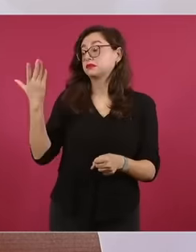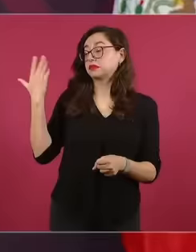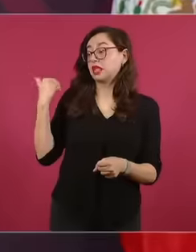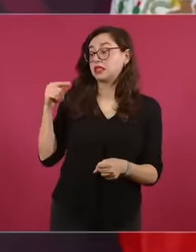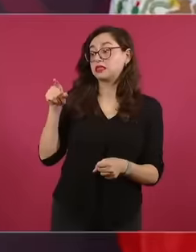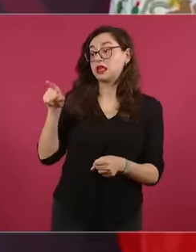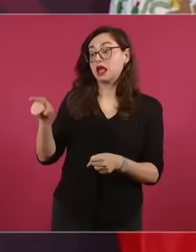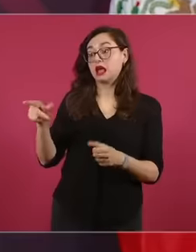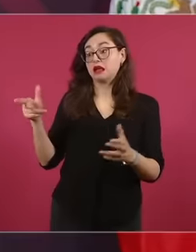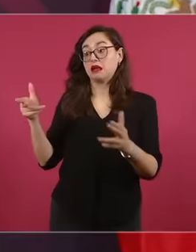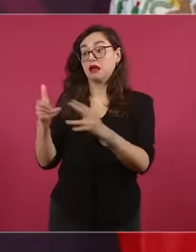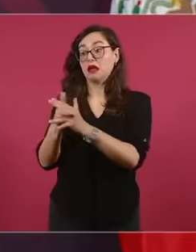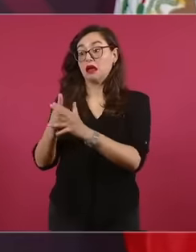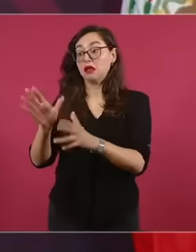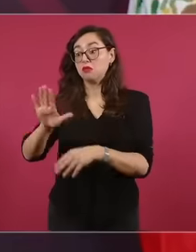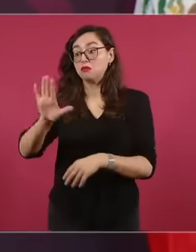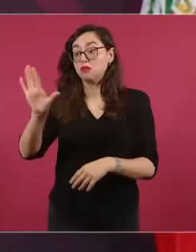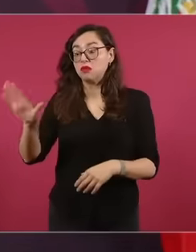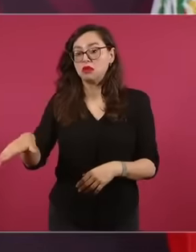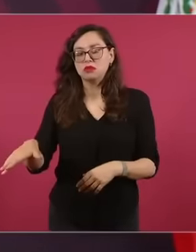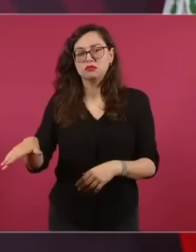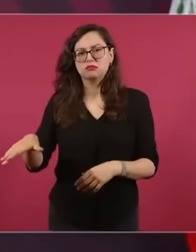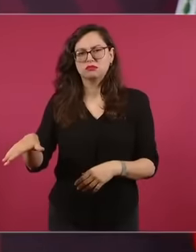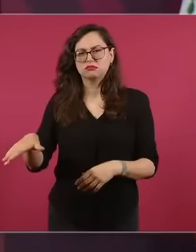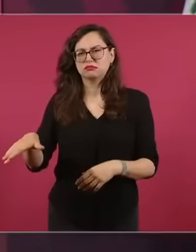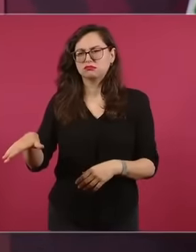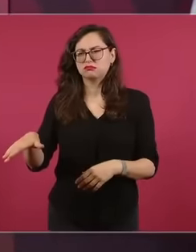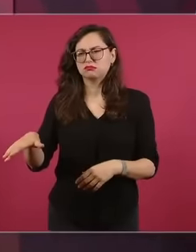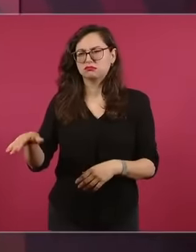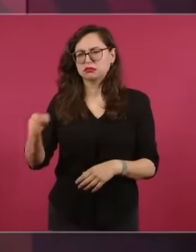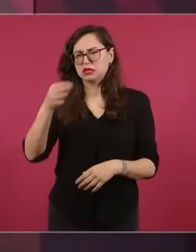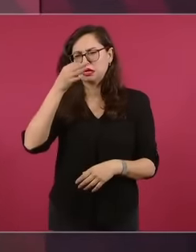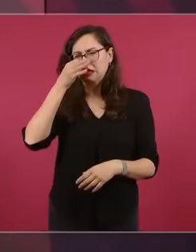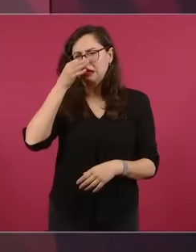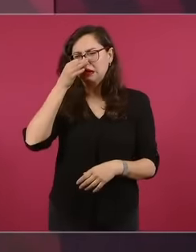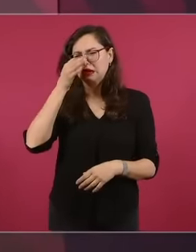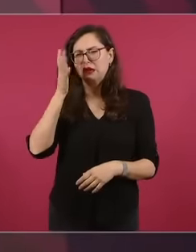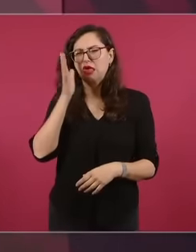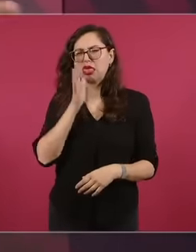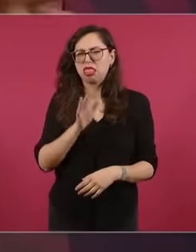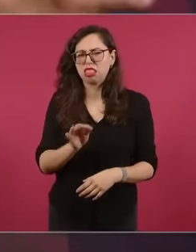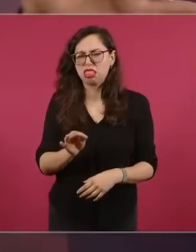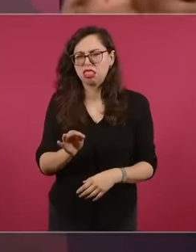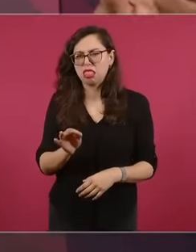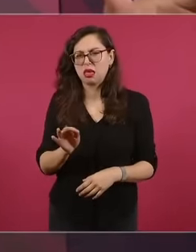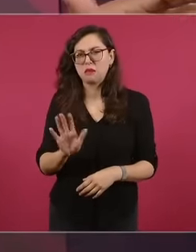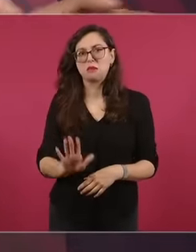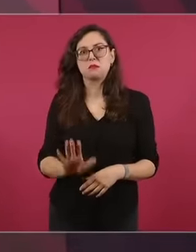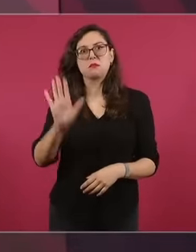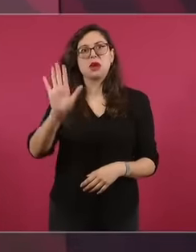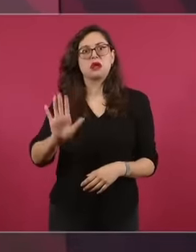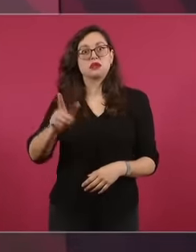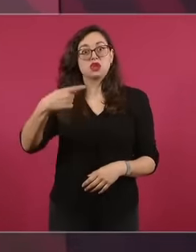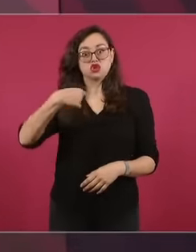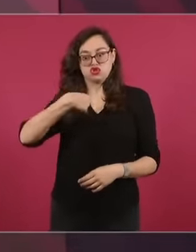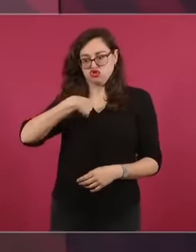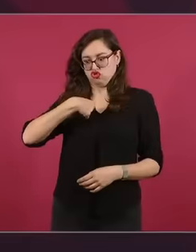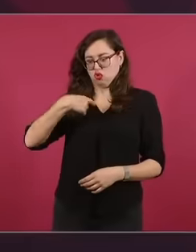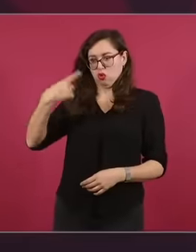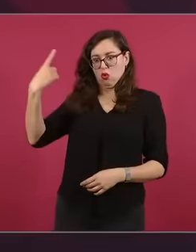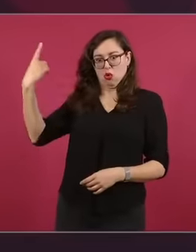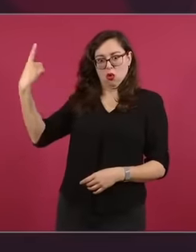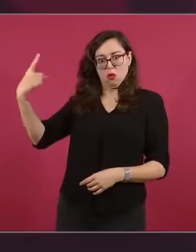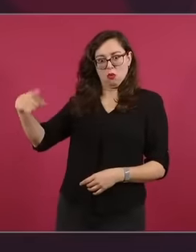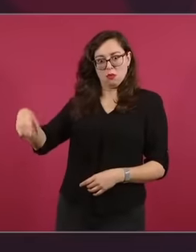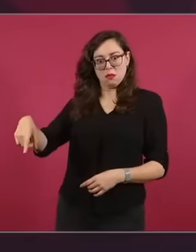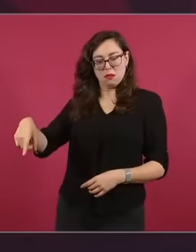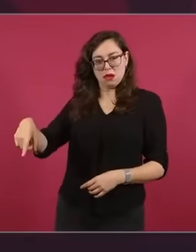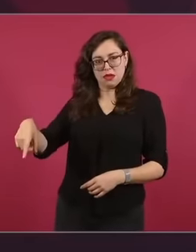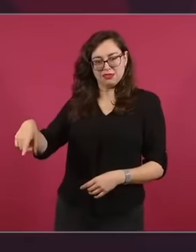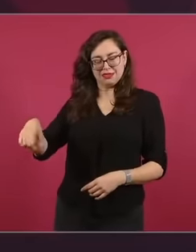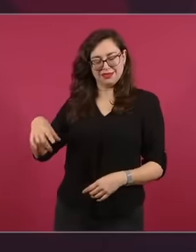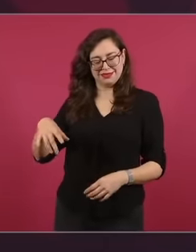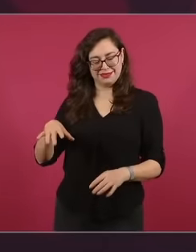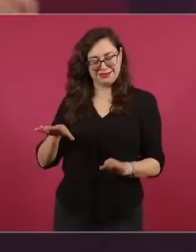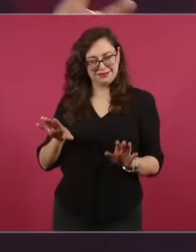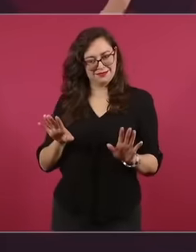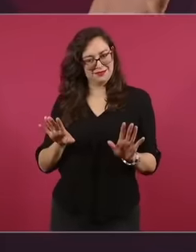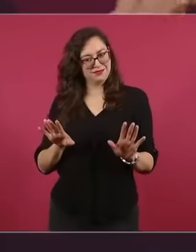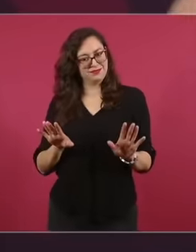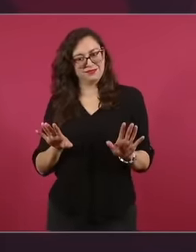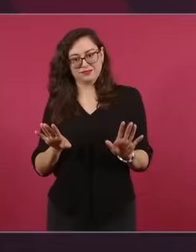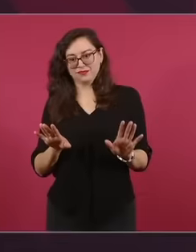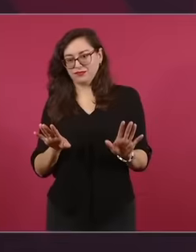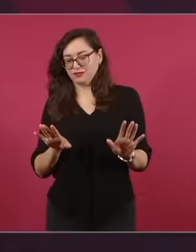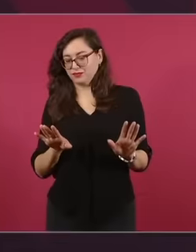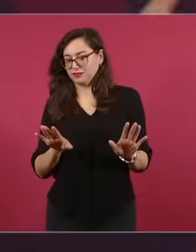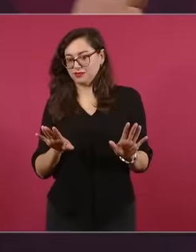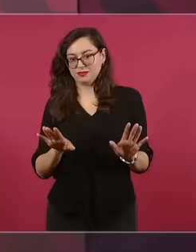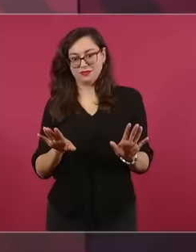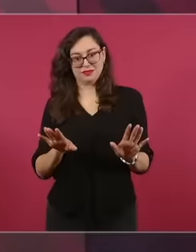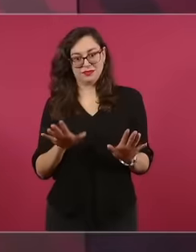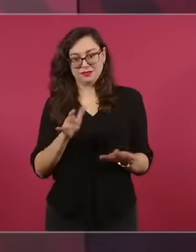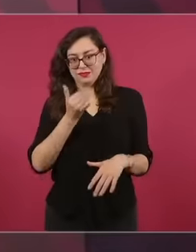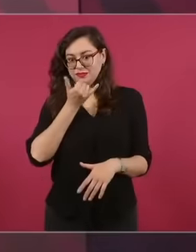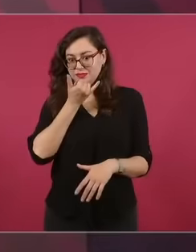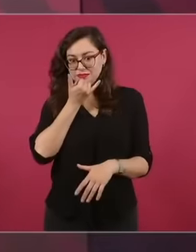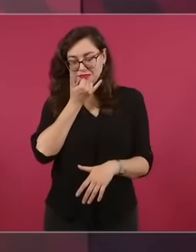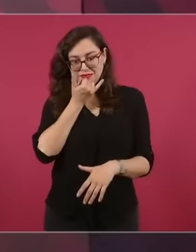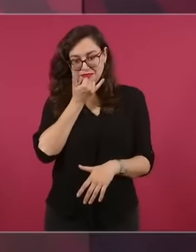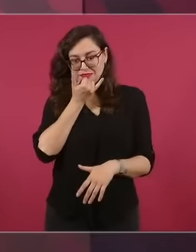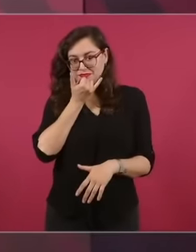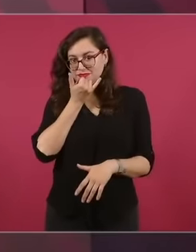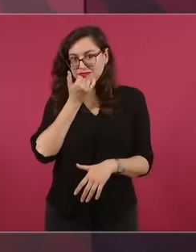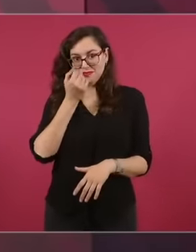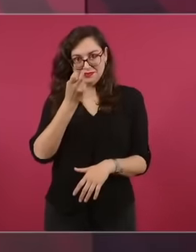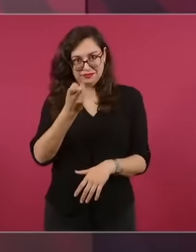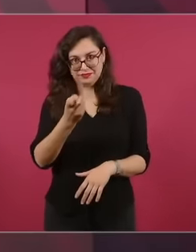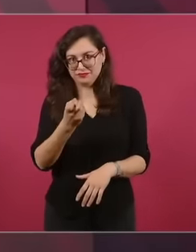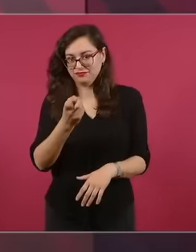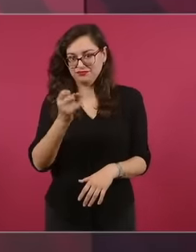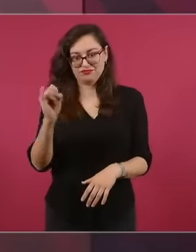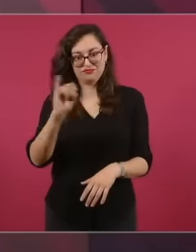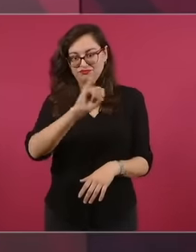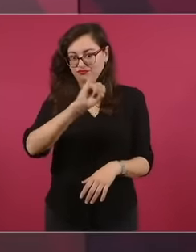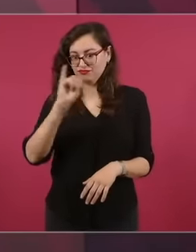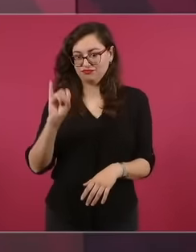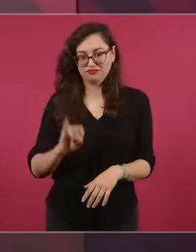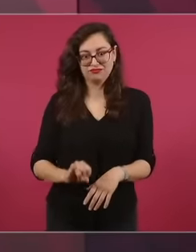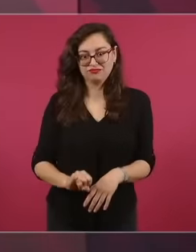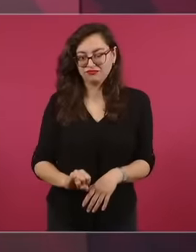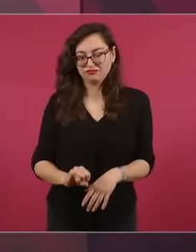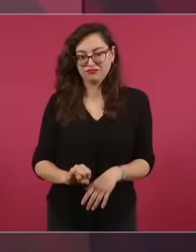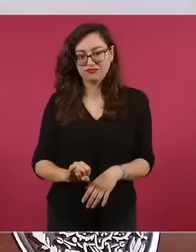and he leaves an insinuation that a friend does not do anything. So I just want